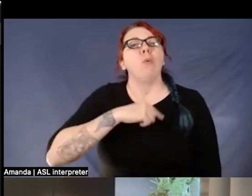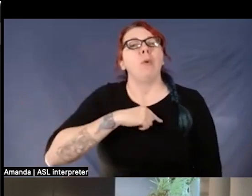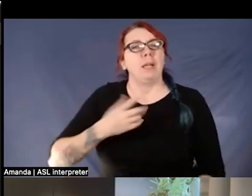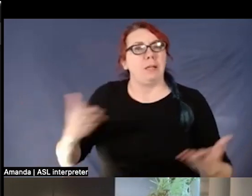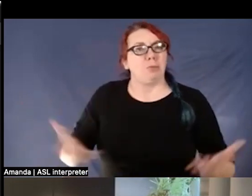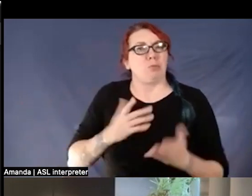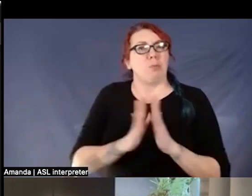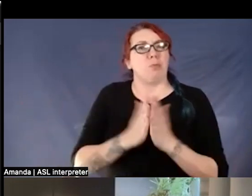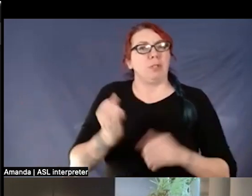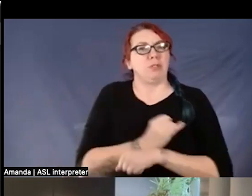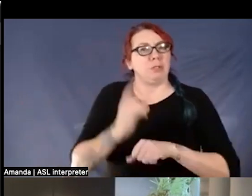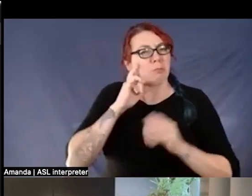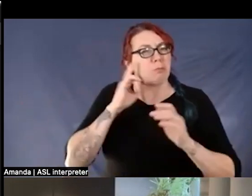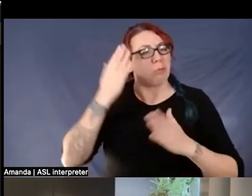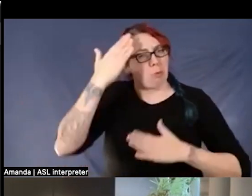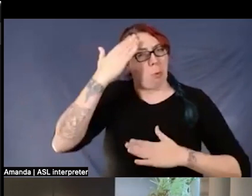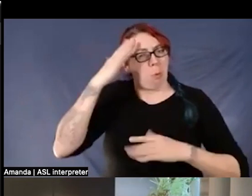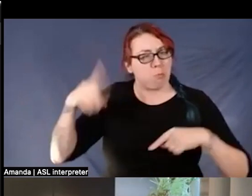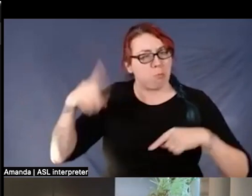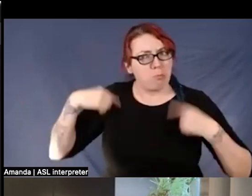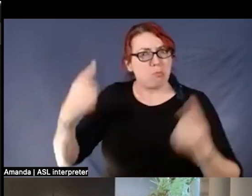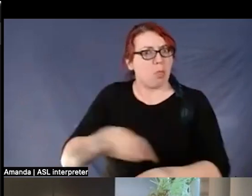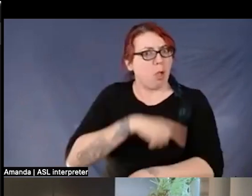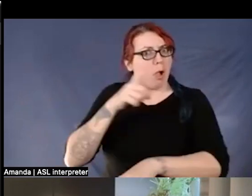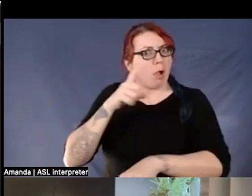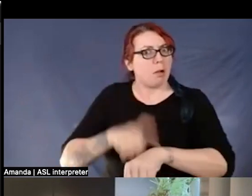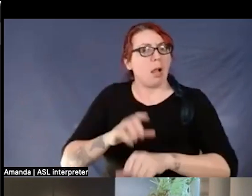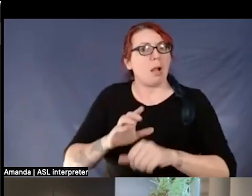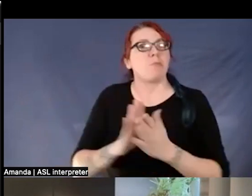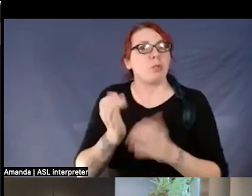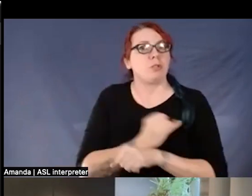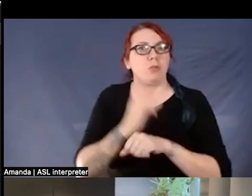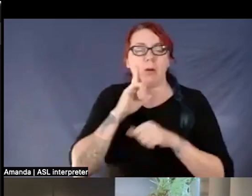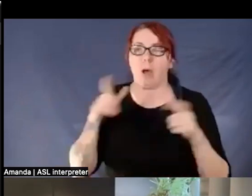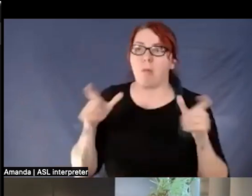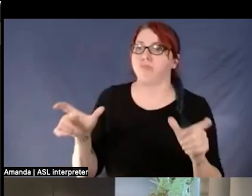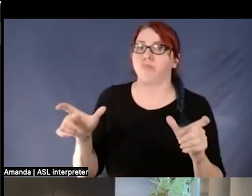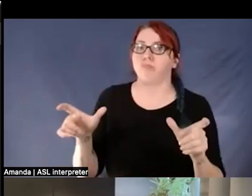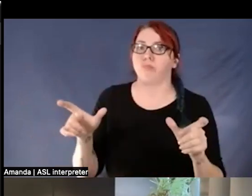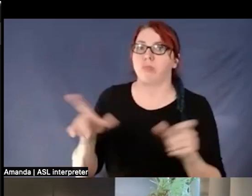industry. The book industry has long been an industry of gatekeeping. Anyone who works at